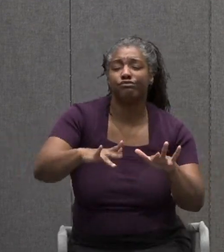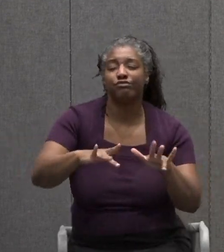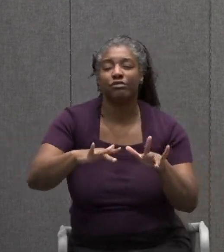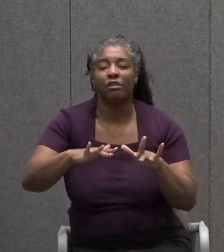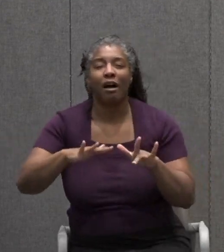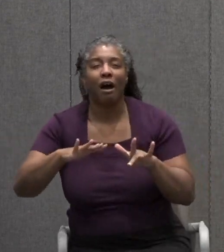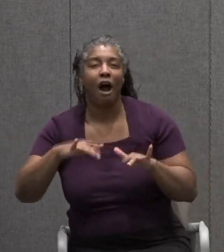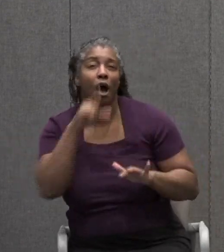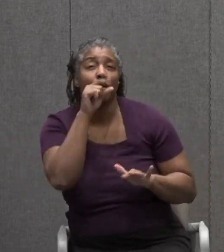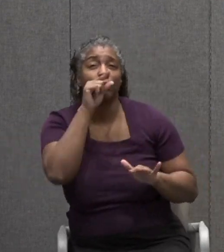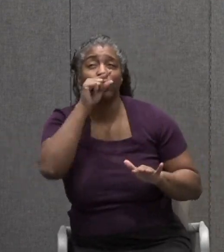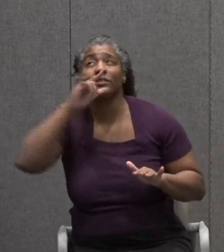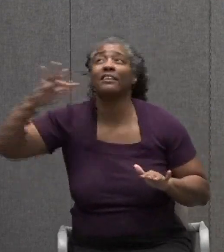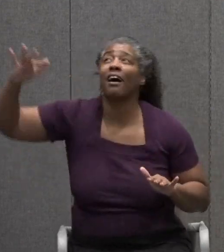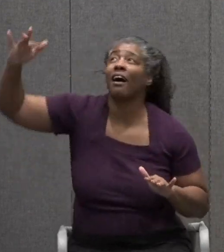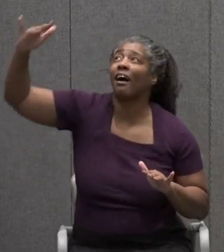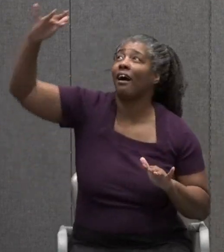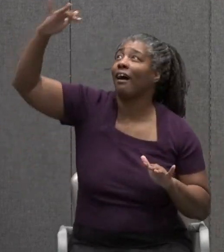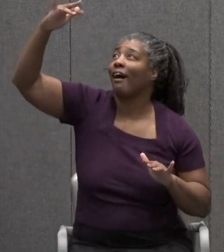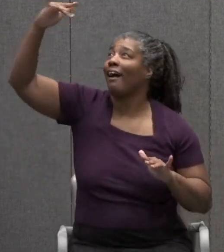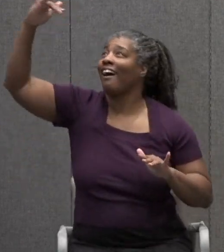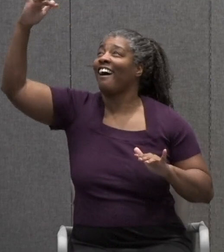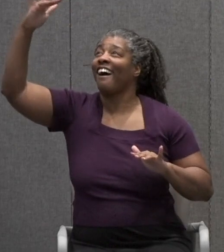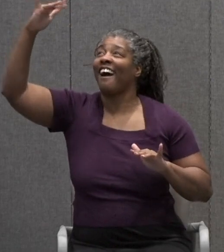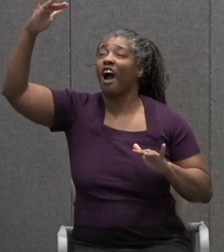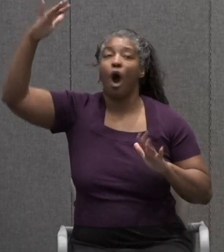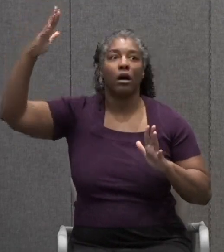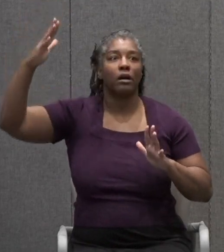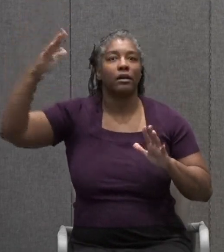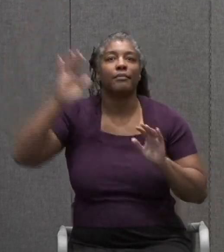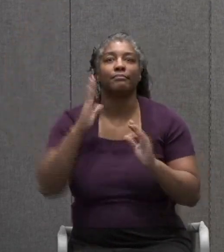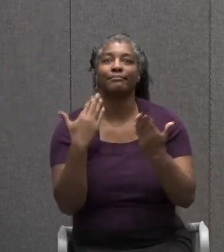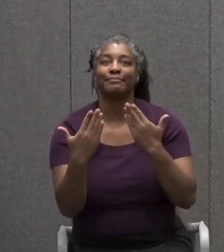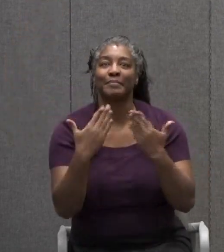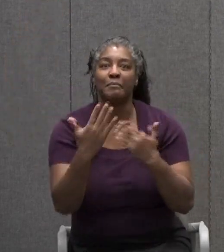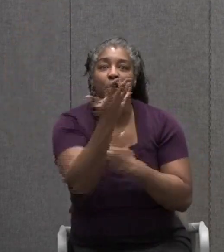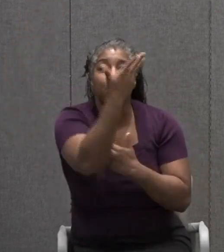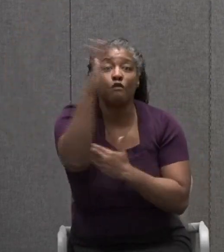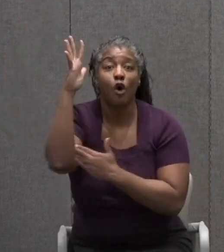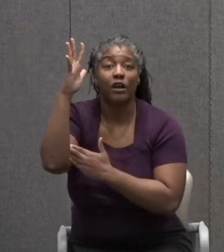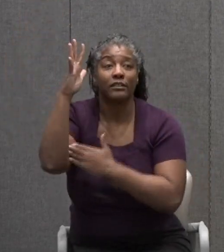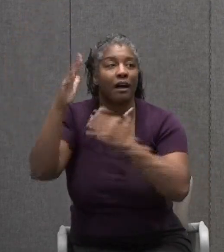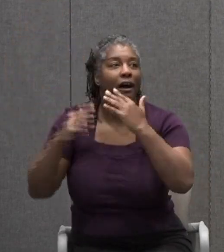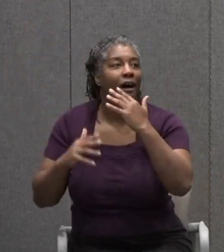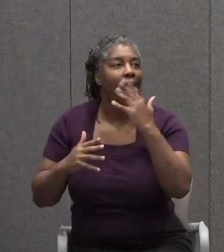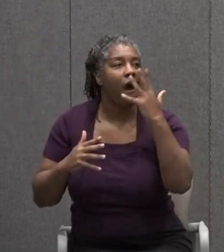with beautiful trees and a beautiful little cottage with a beautiful fence around it.